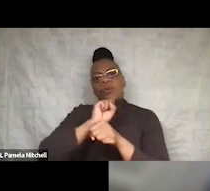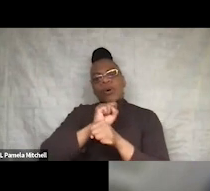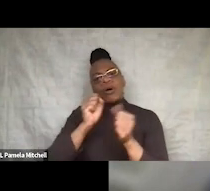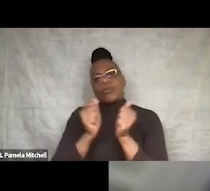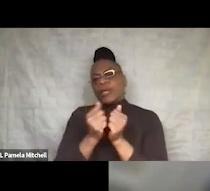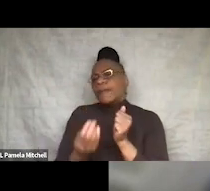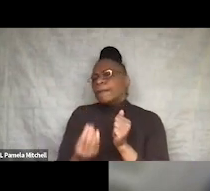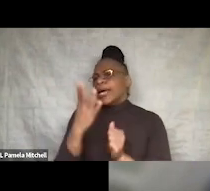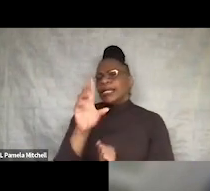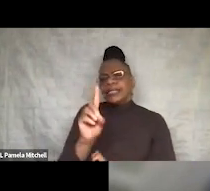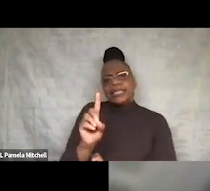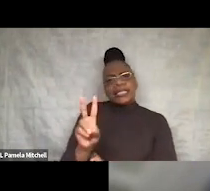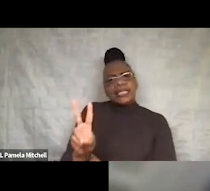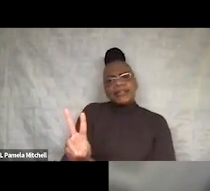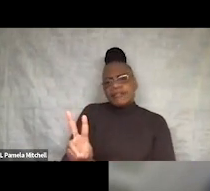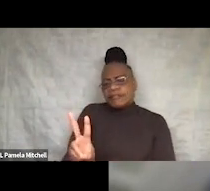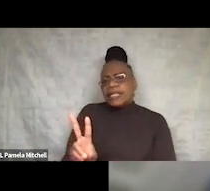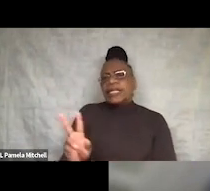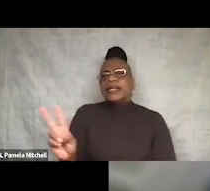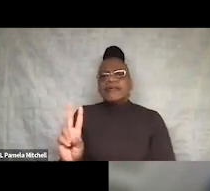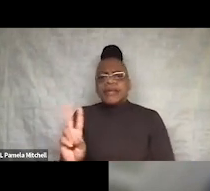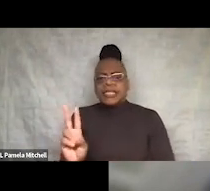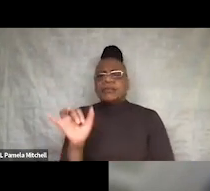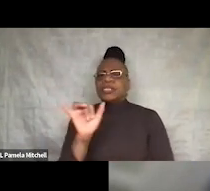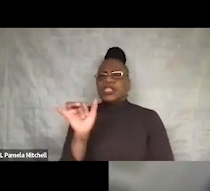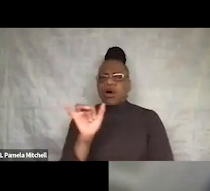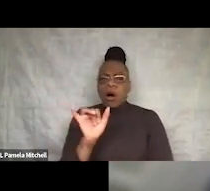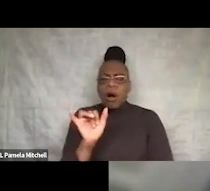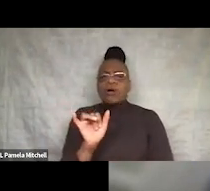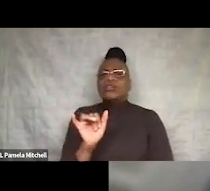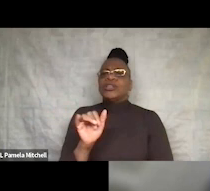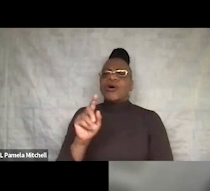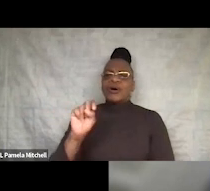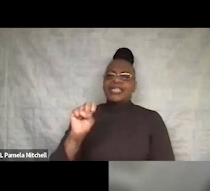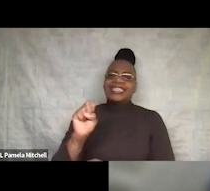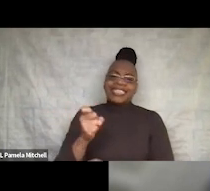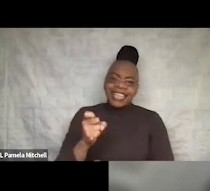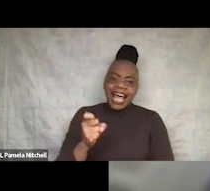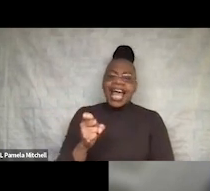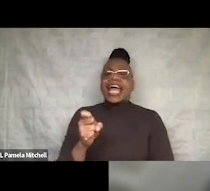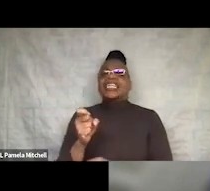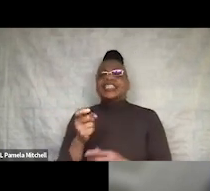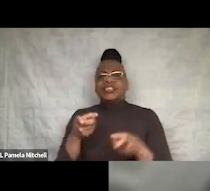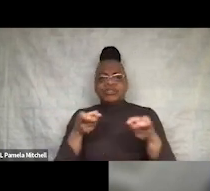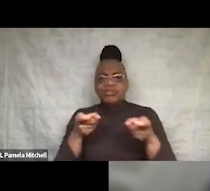intimate partner violence survivors, trafficking survivors, so really have a very diverse group. And again,